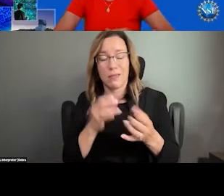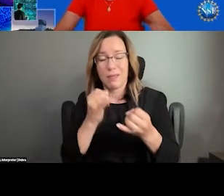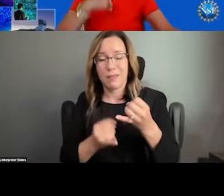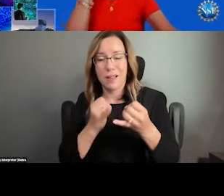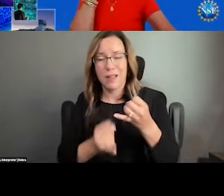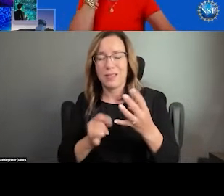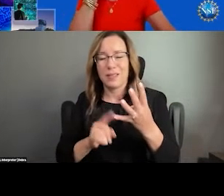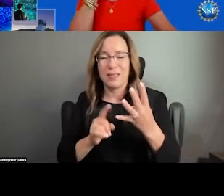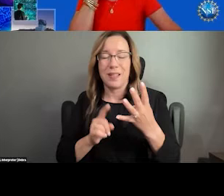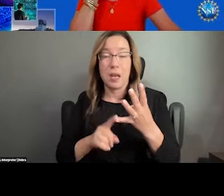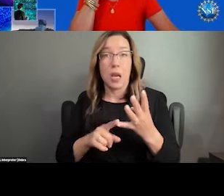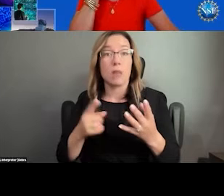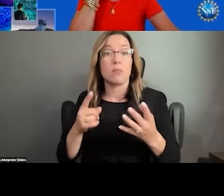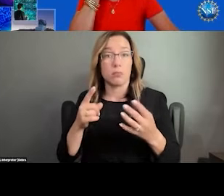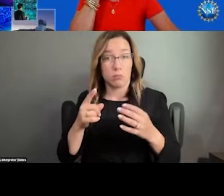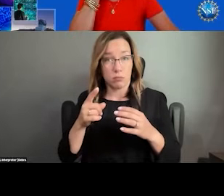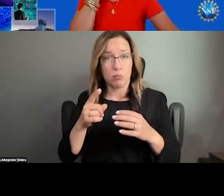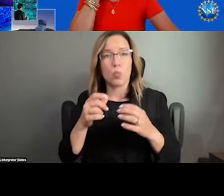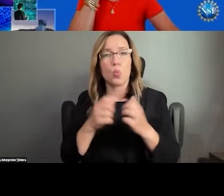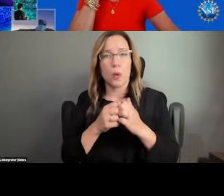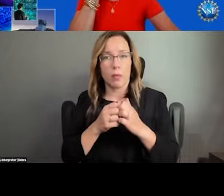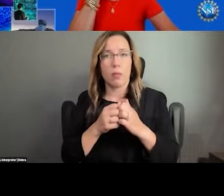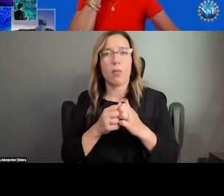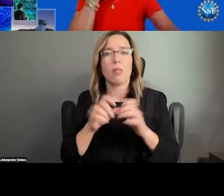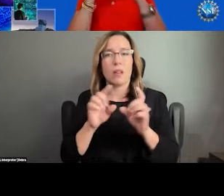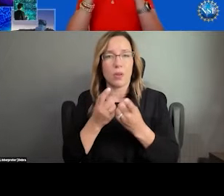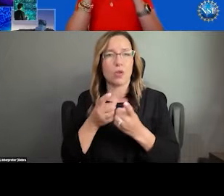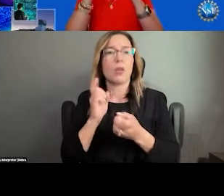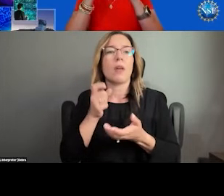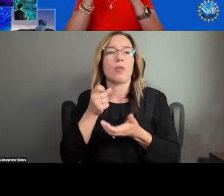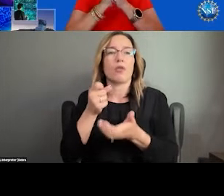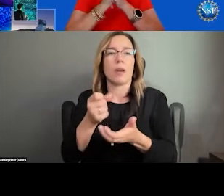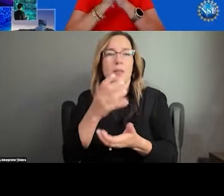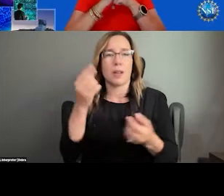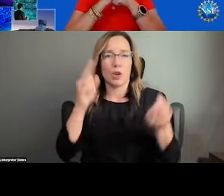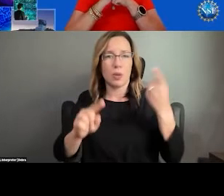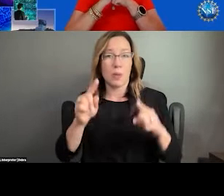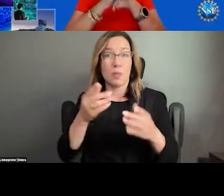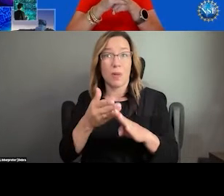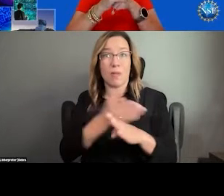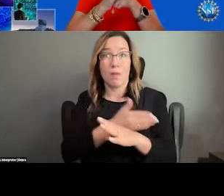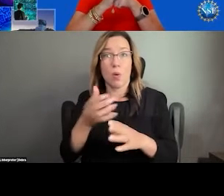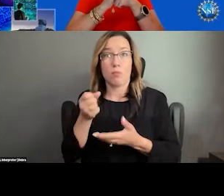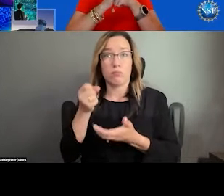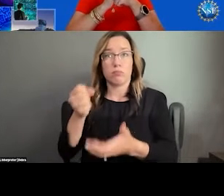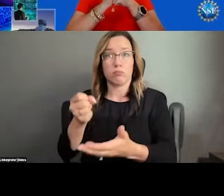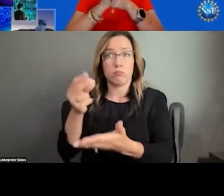and agreements before they make those awards. The next category of proposers is